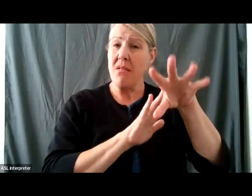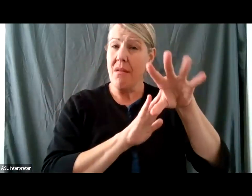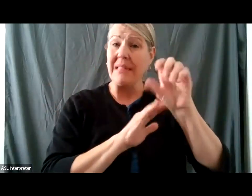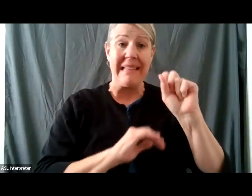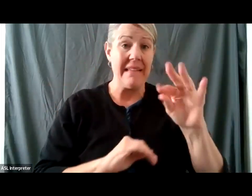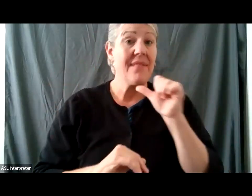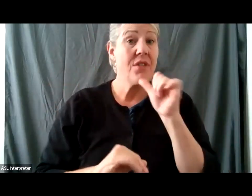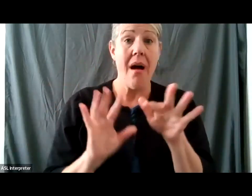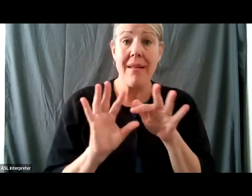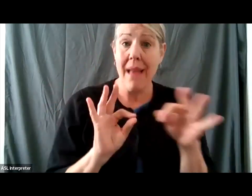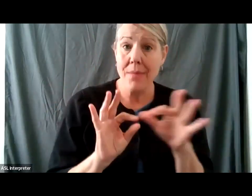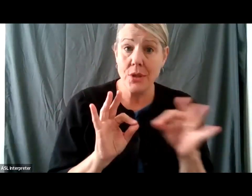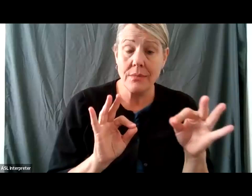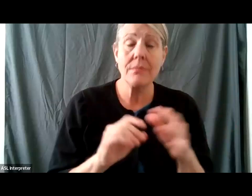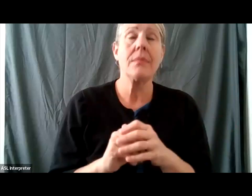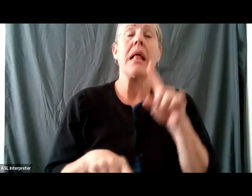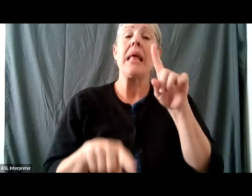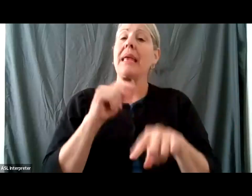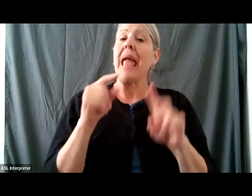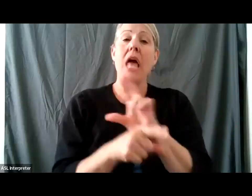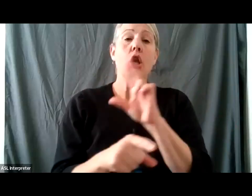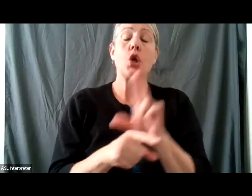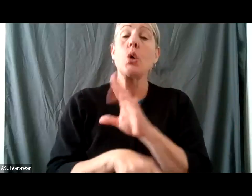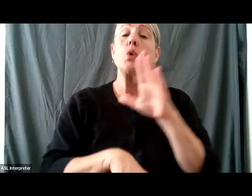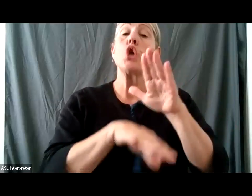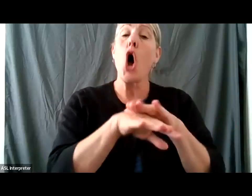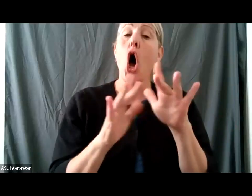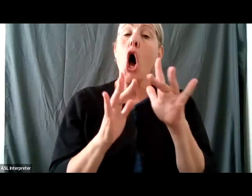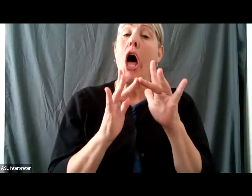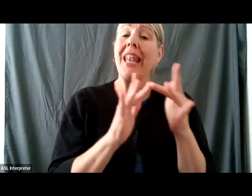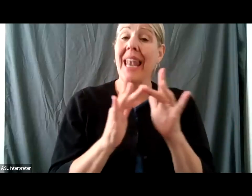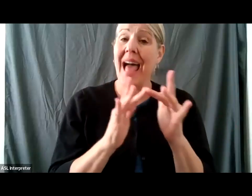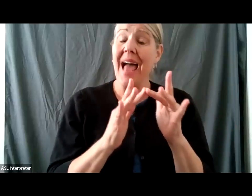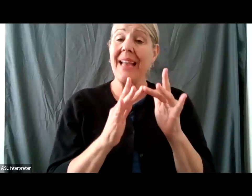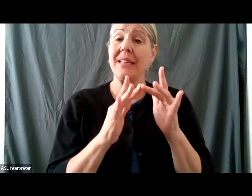You cannot use online applications or forms that are incompatible with screen readers,